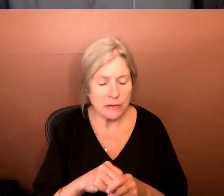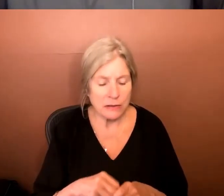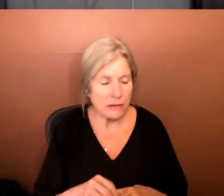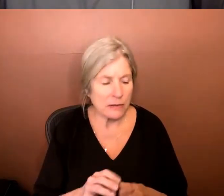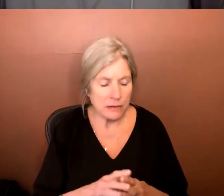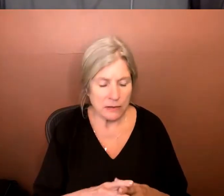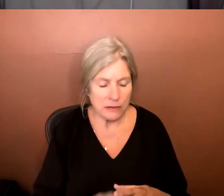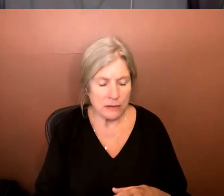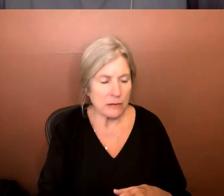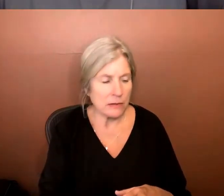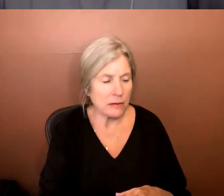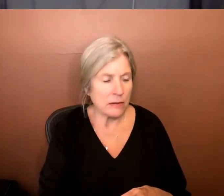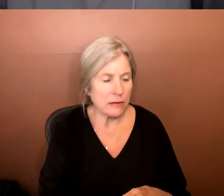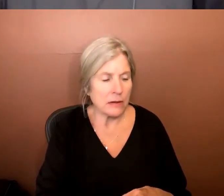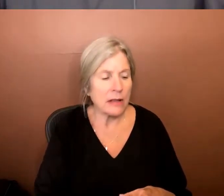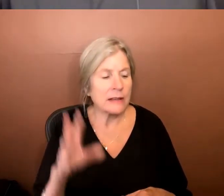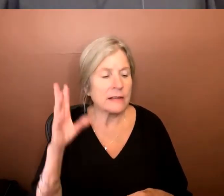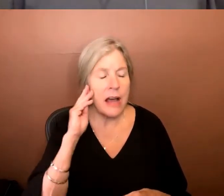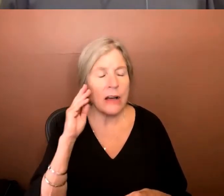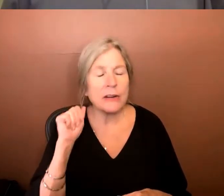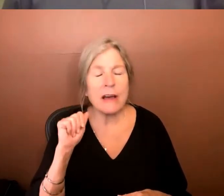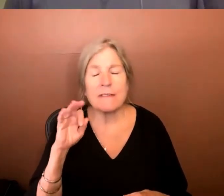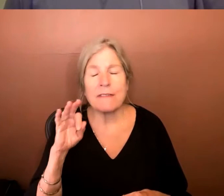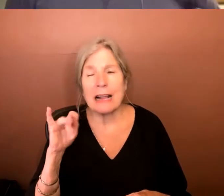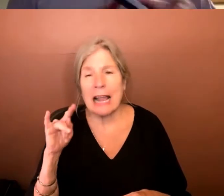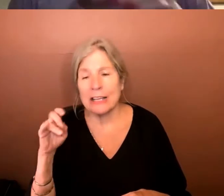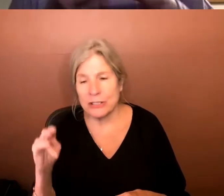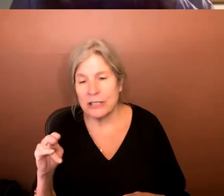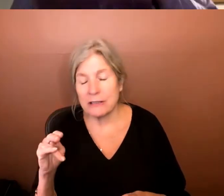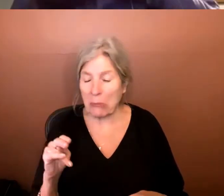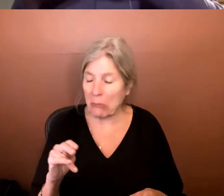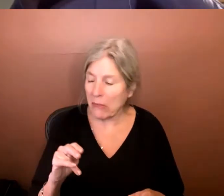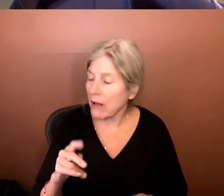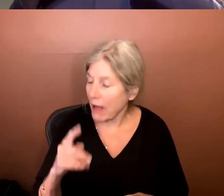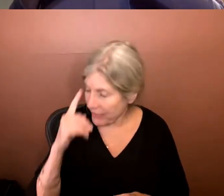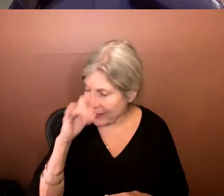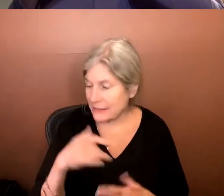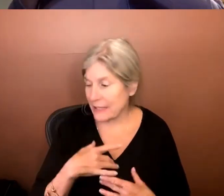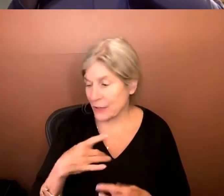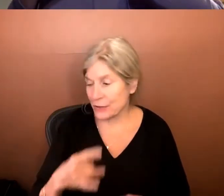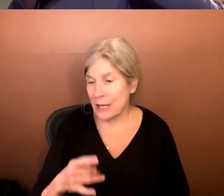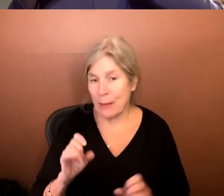Sonification is an interesting potential tool